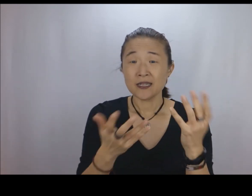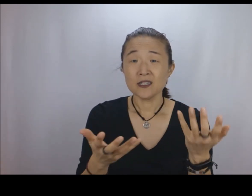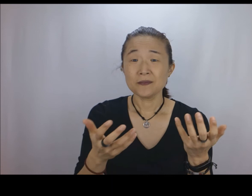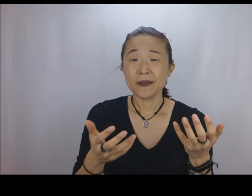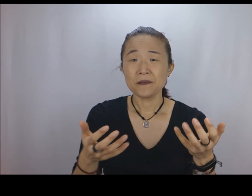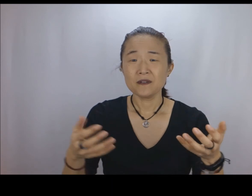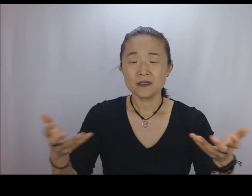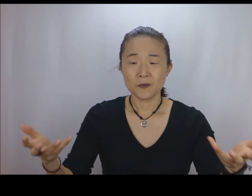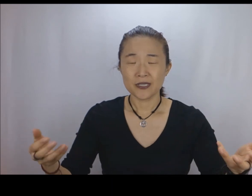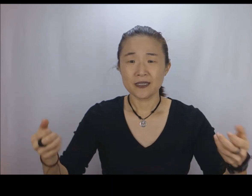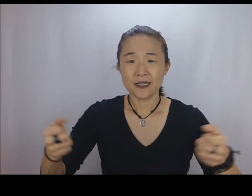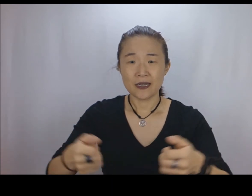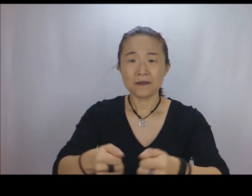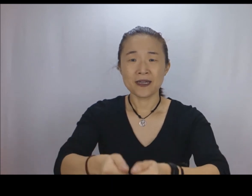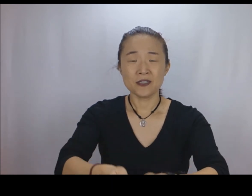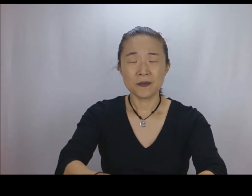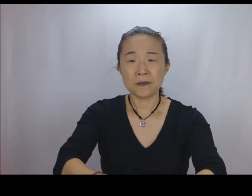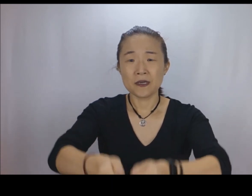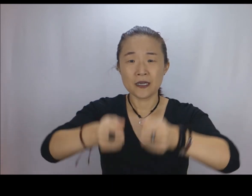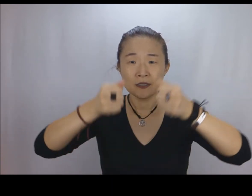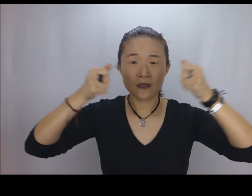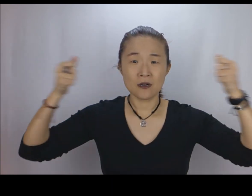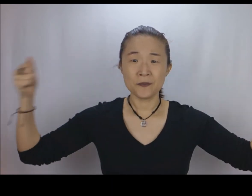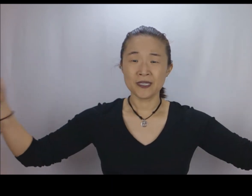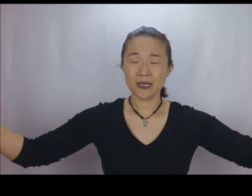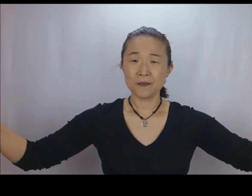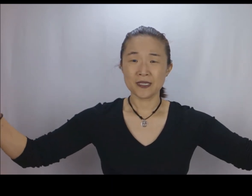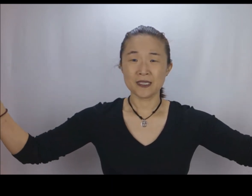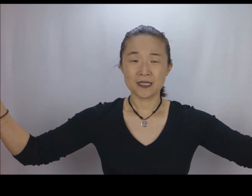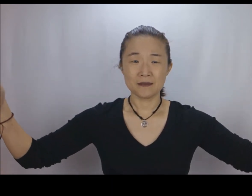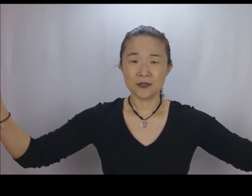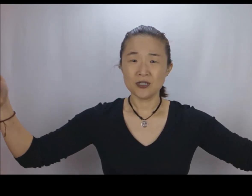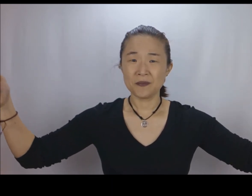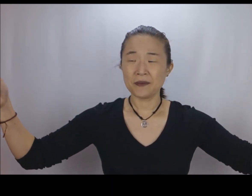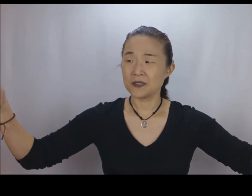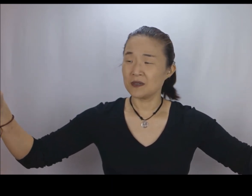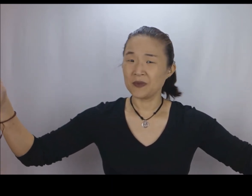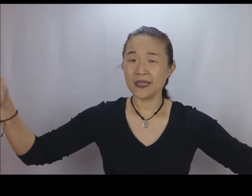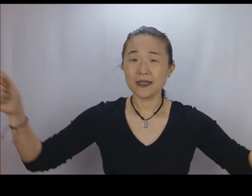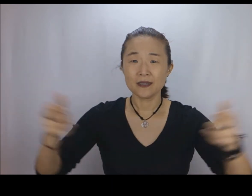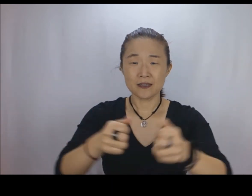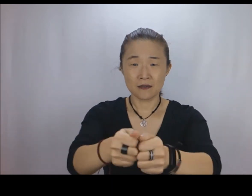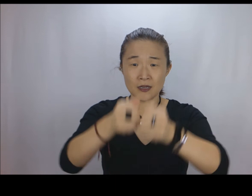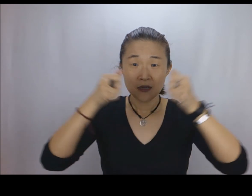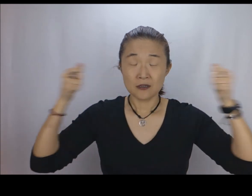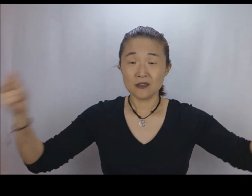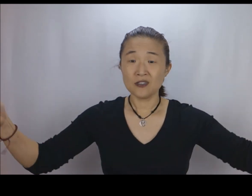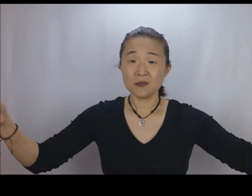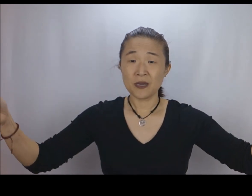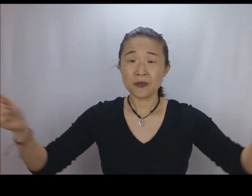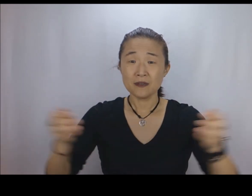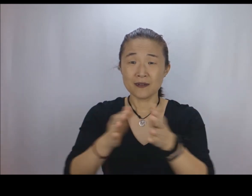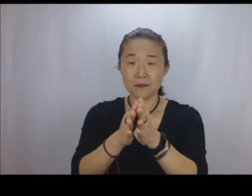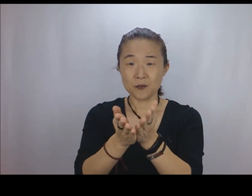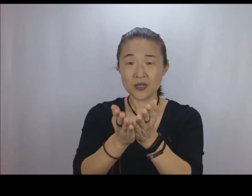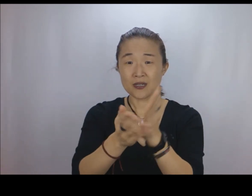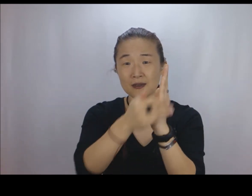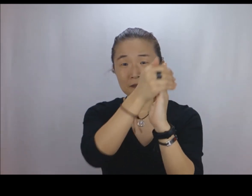And then newspaper, you pretend like you have that newspaper, and you're going to open it up because it's, newspapers are big, so newspaper, book,